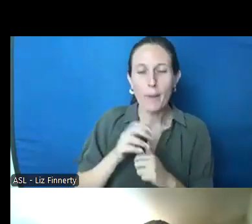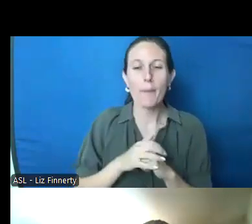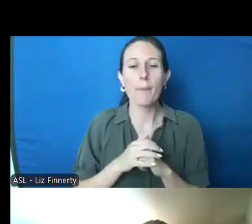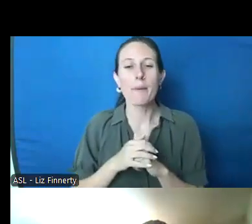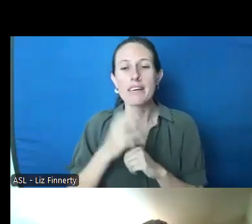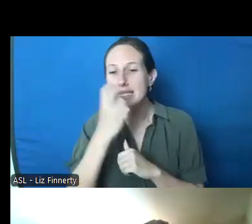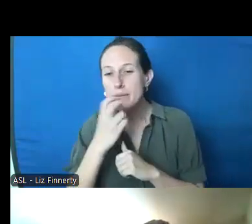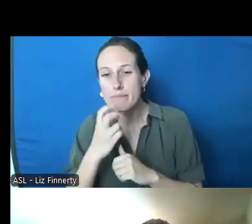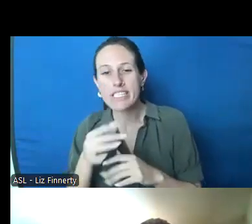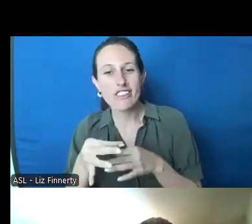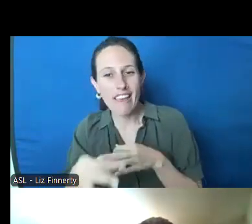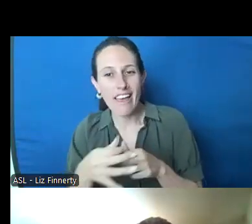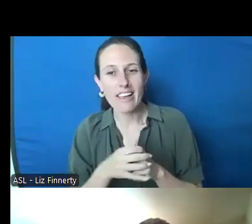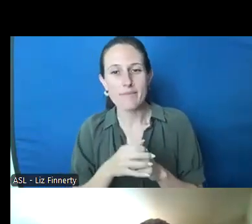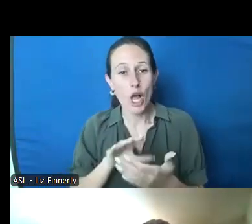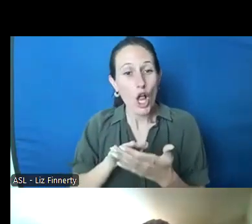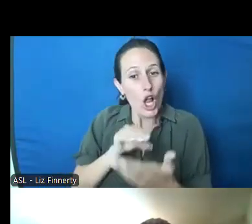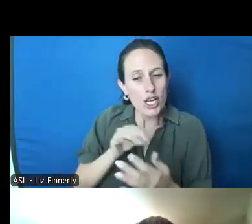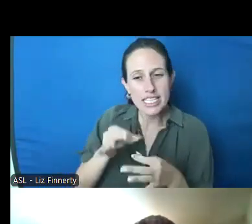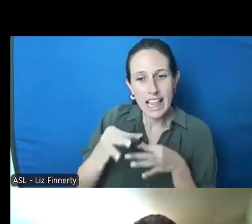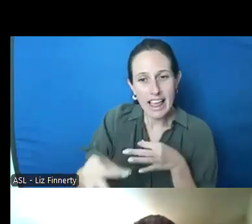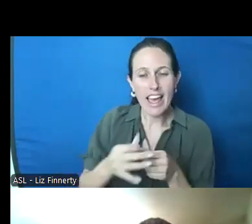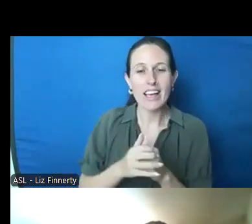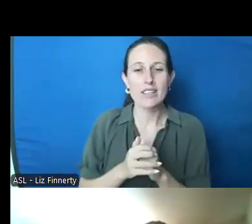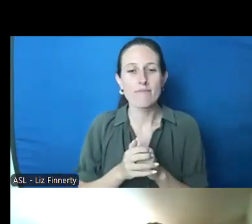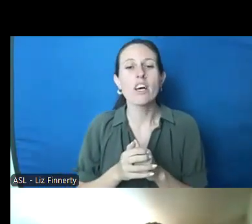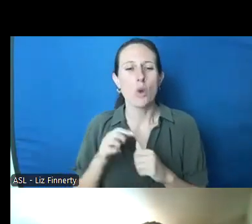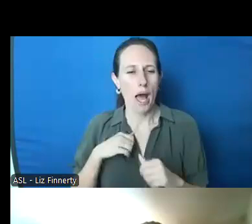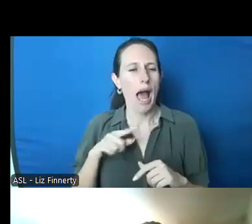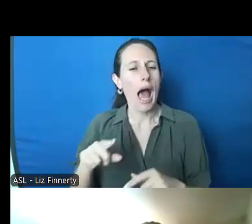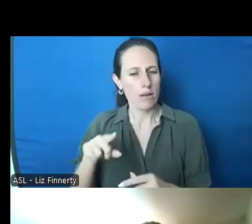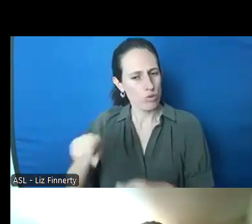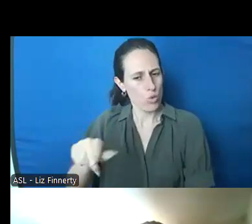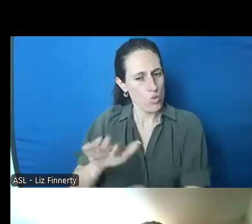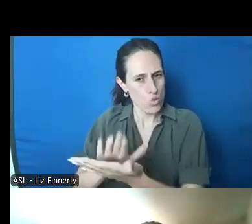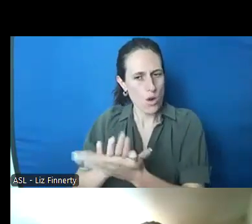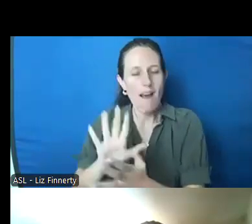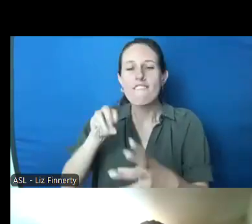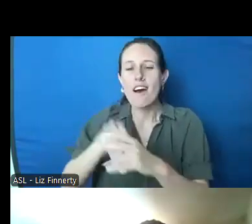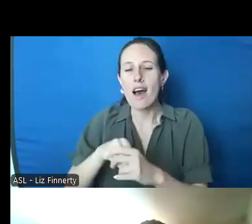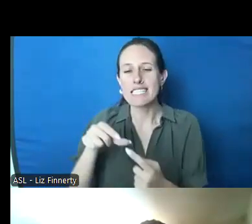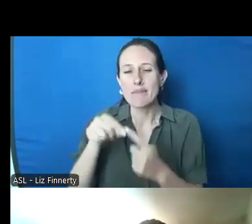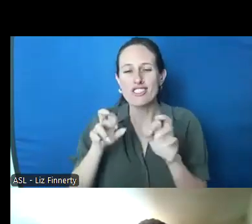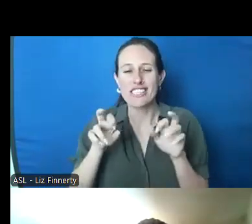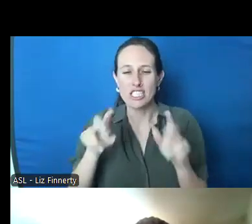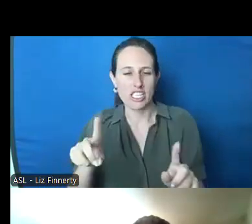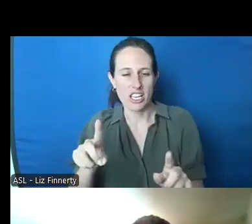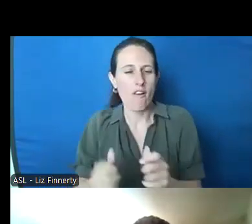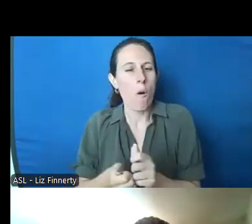learning delays. I was a special ed student for most of my life,